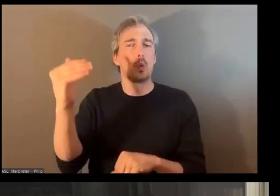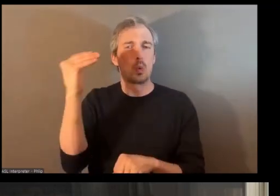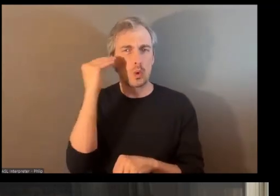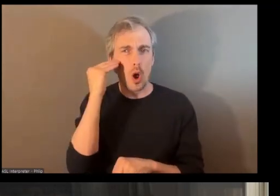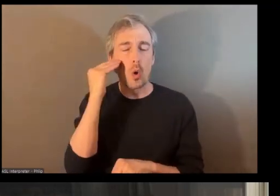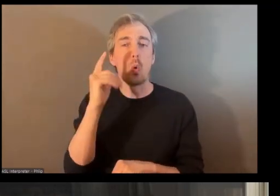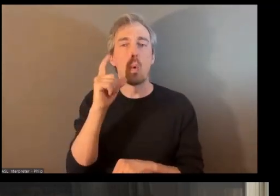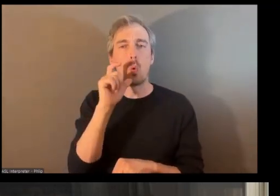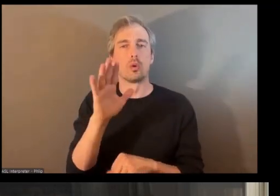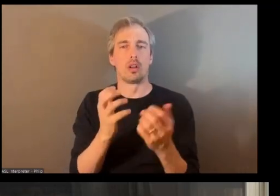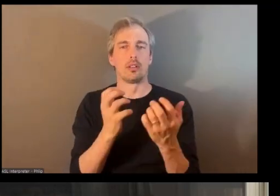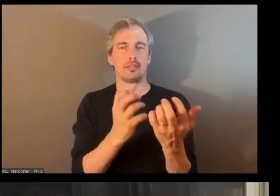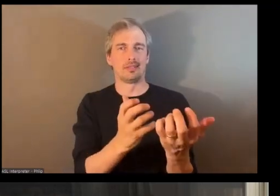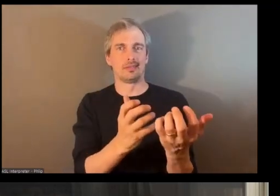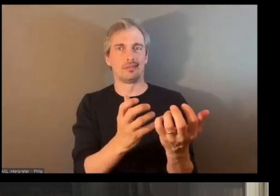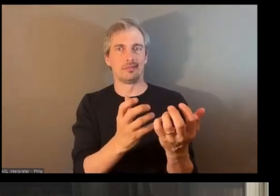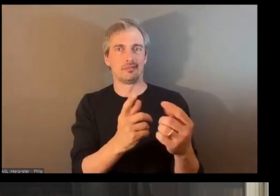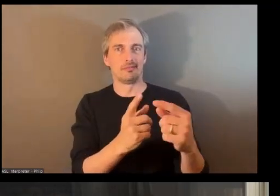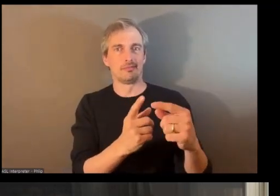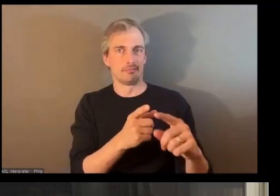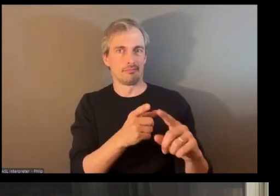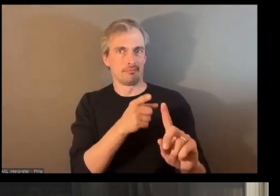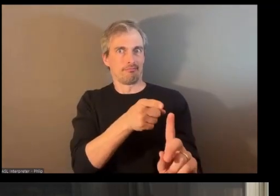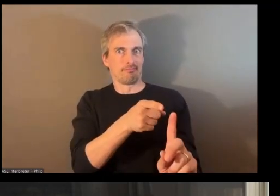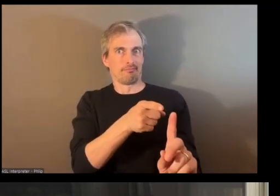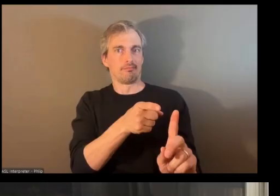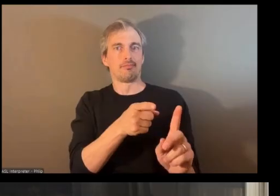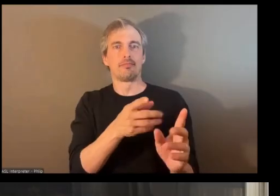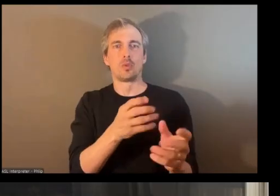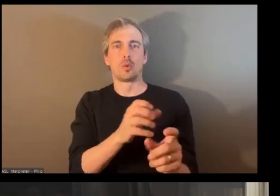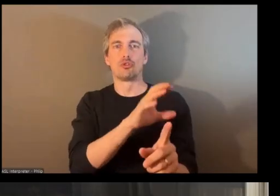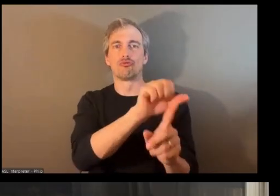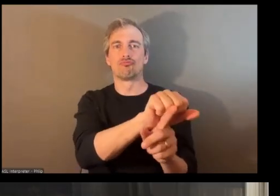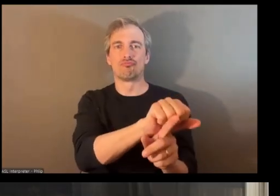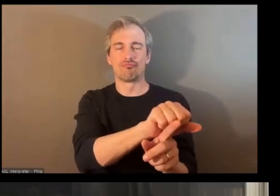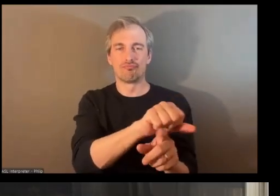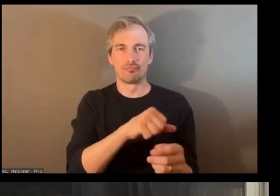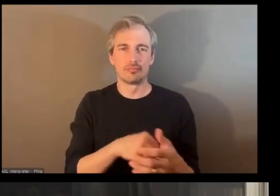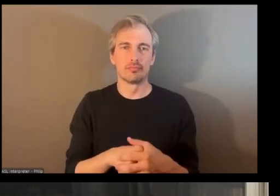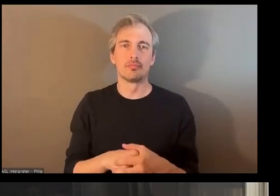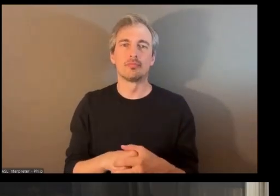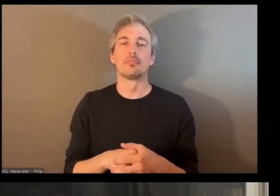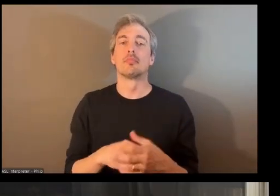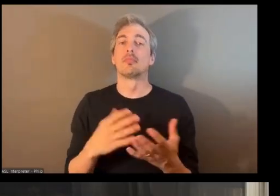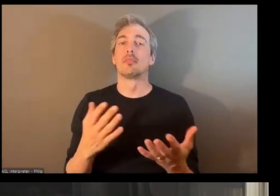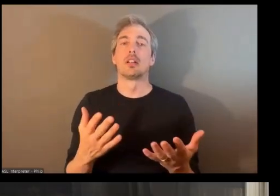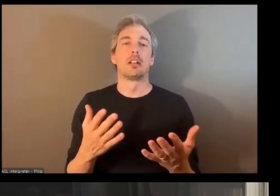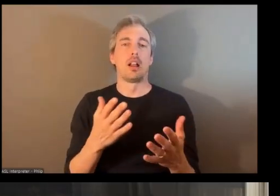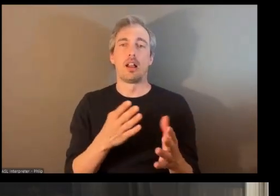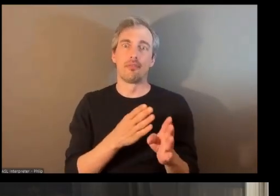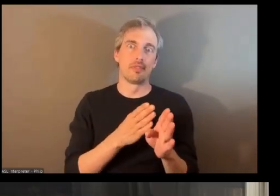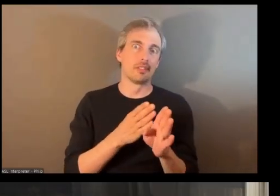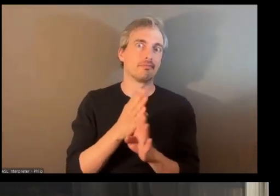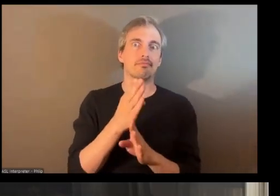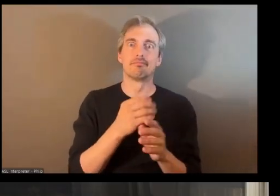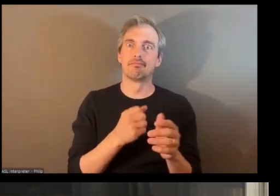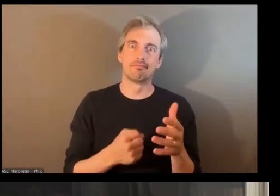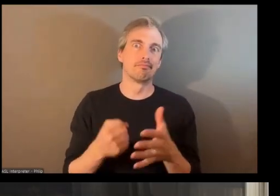The dominating languages will be different depending on the country or depending on the region, even, in the states.